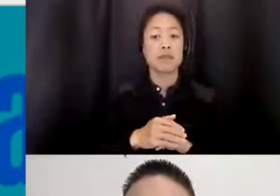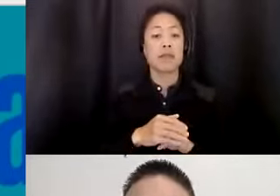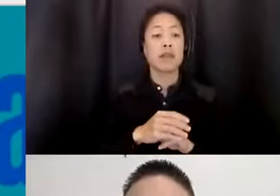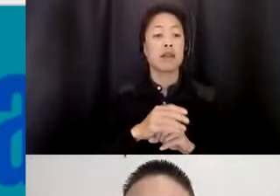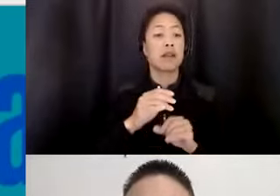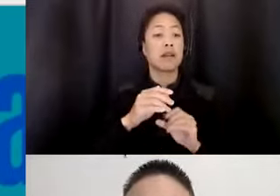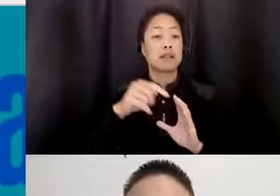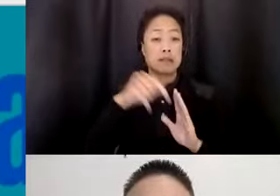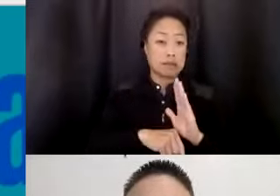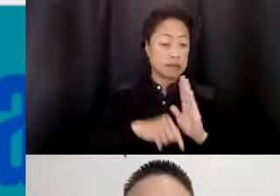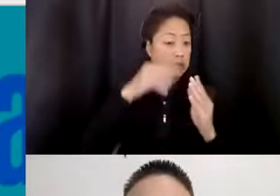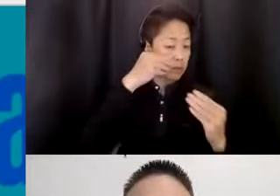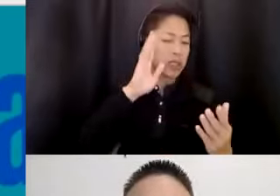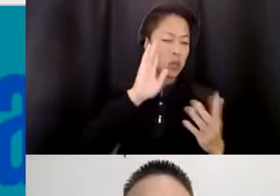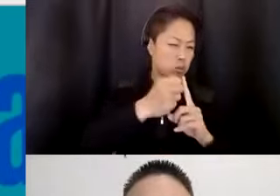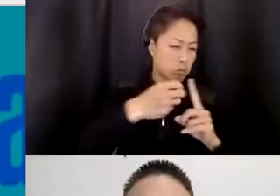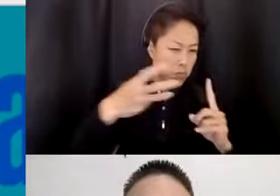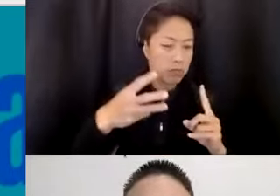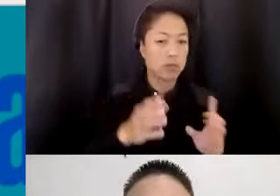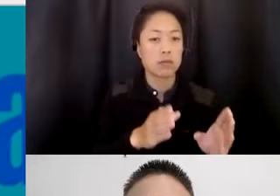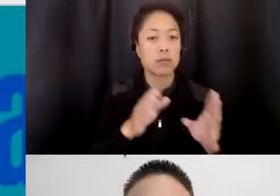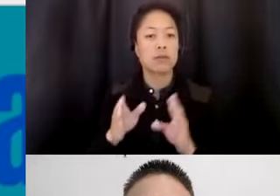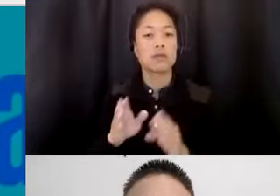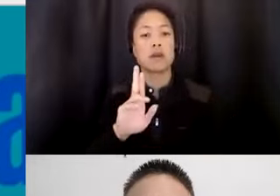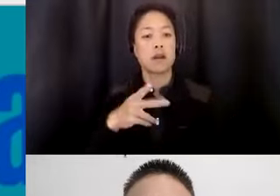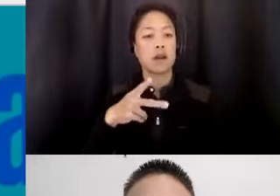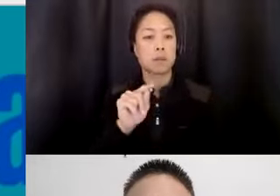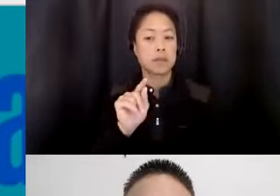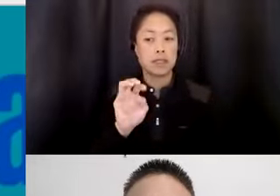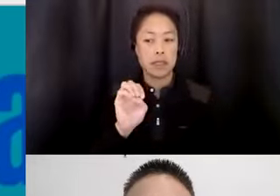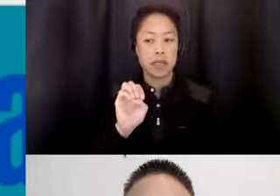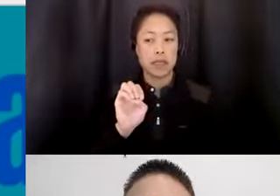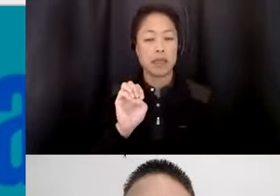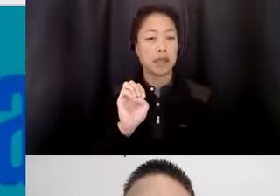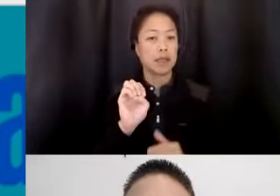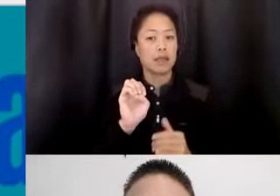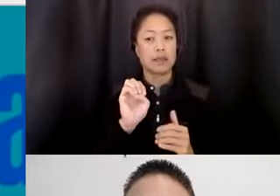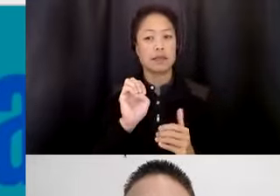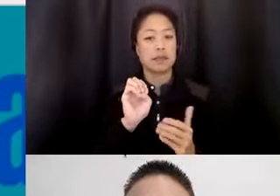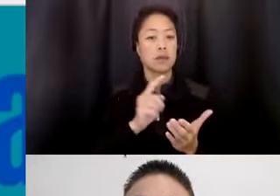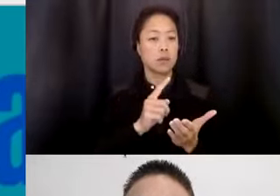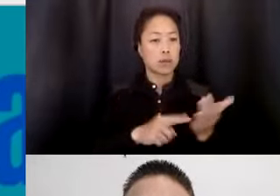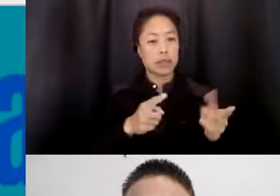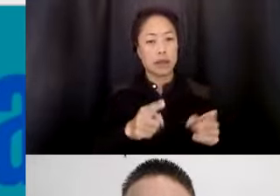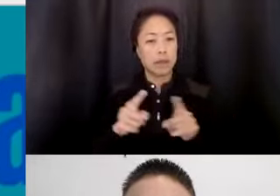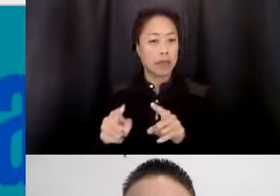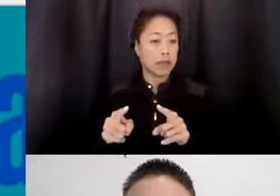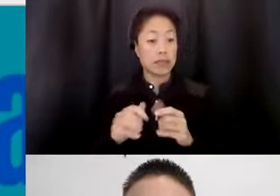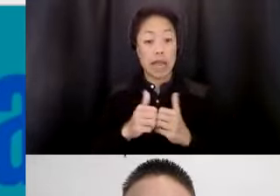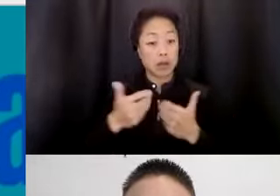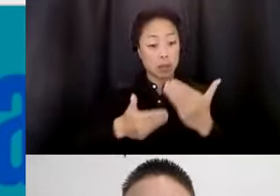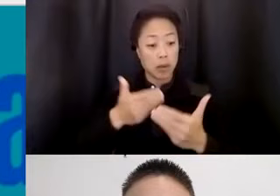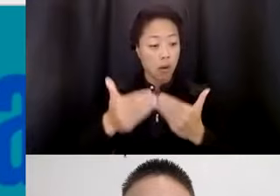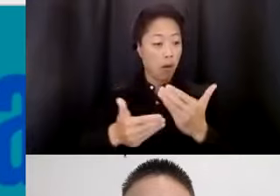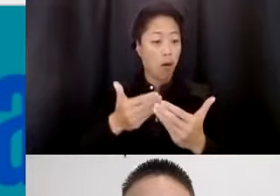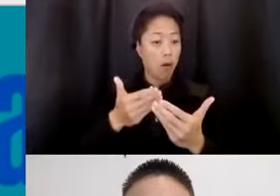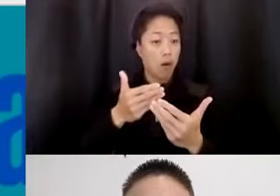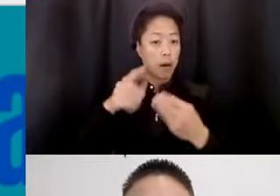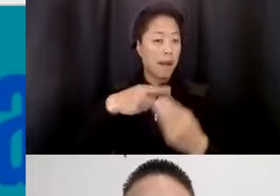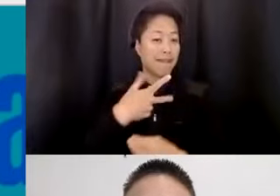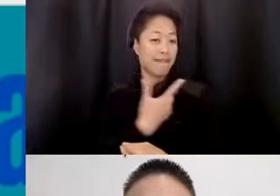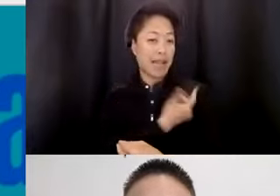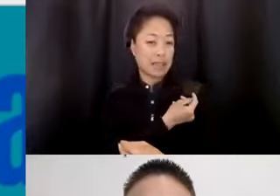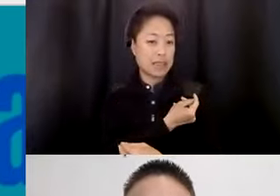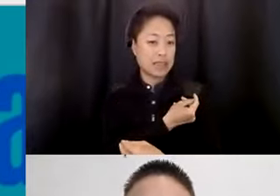There are also updates on how everything is coming along with vaccines being developed for COVID-19.